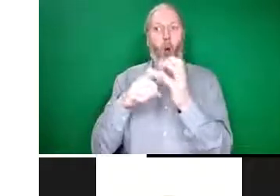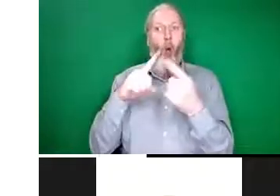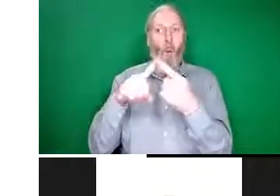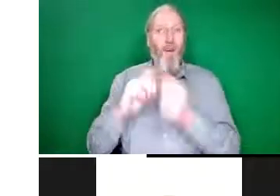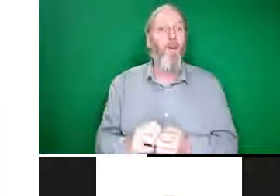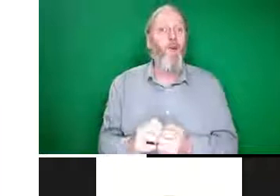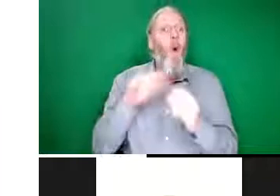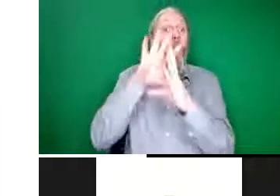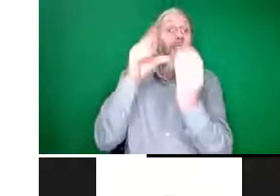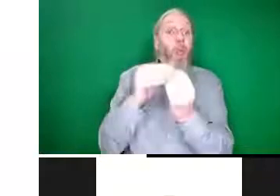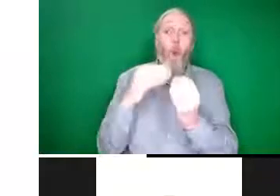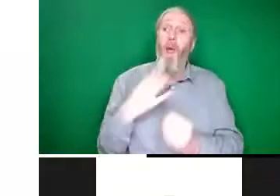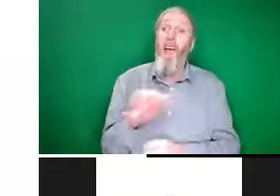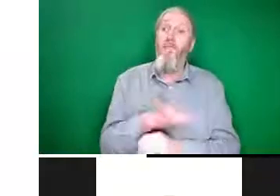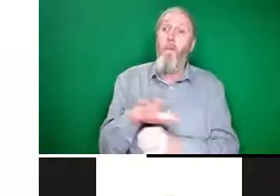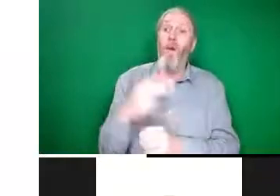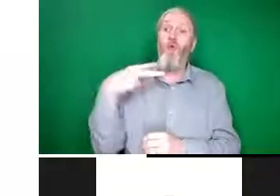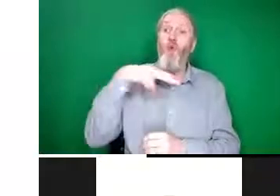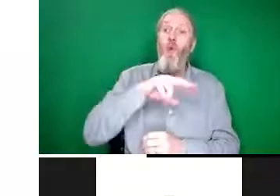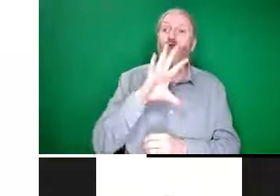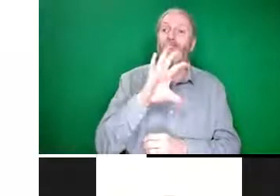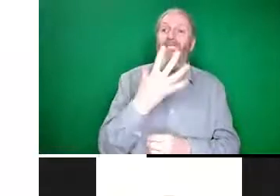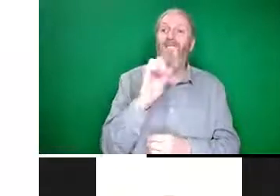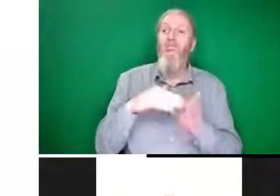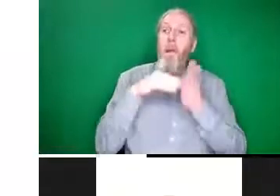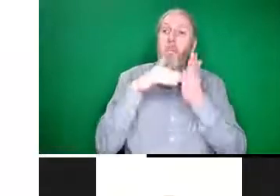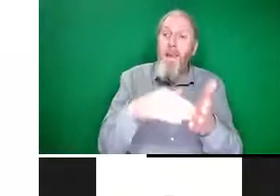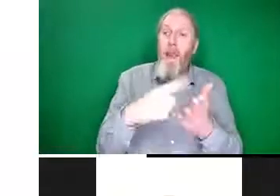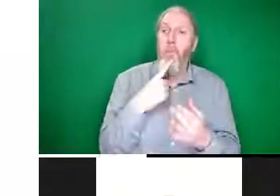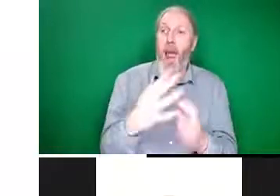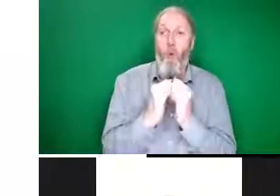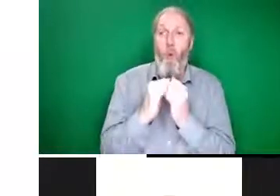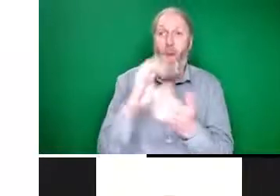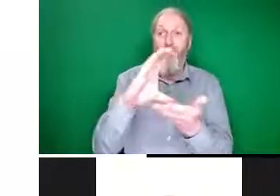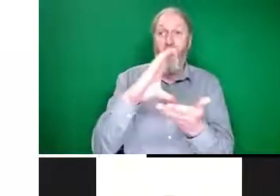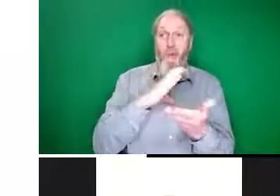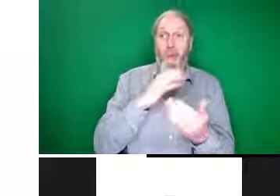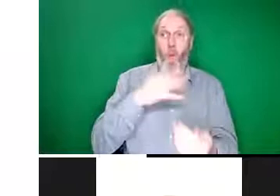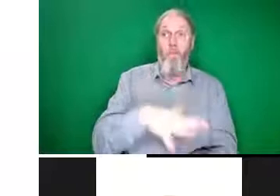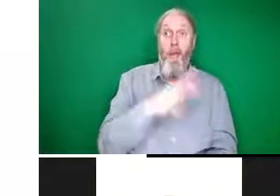of COVID-related lockdowns particularly on sectors like hospitality. There are some positive things that are